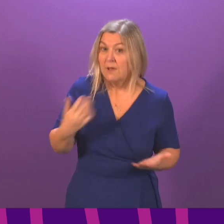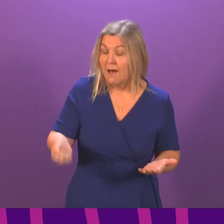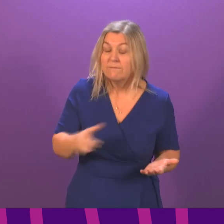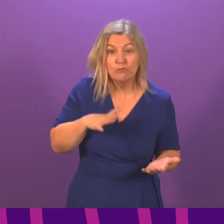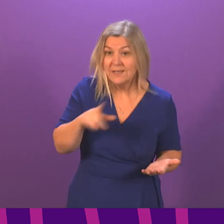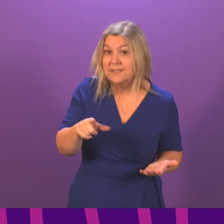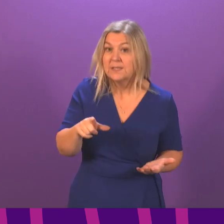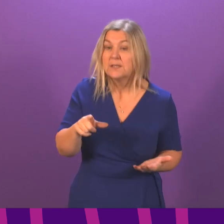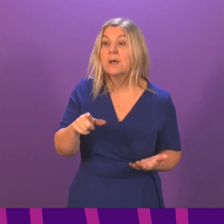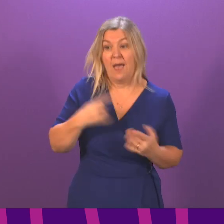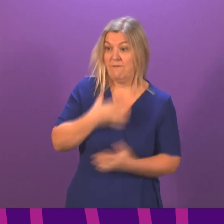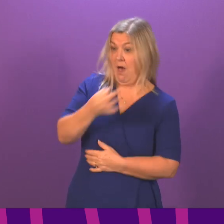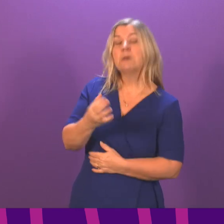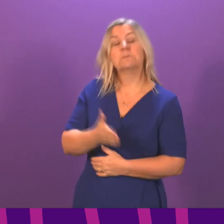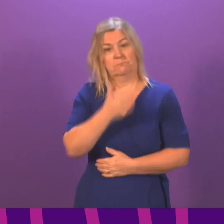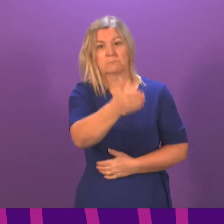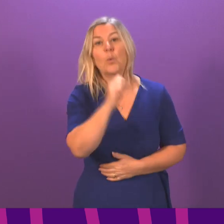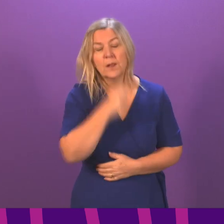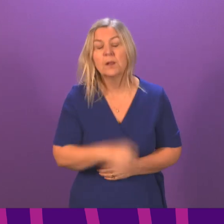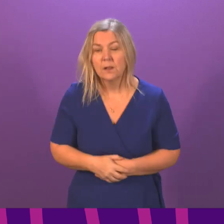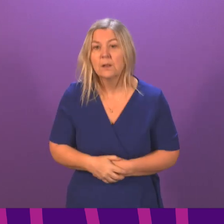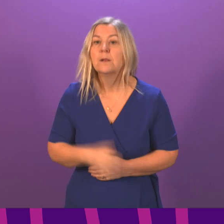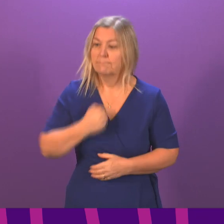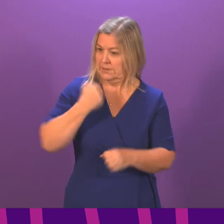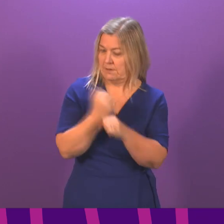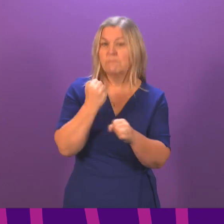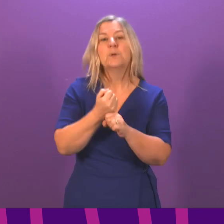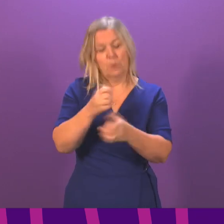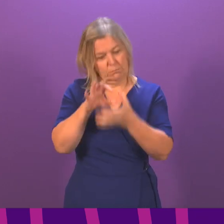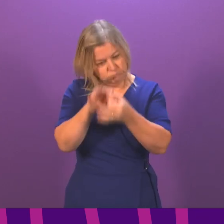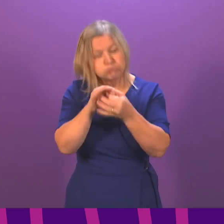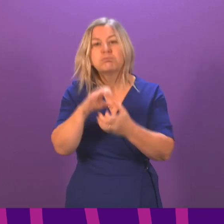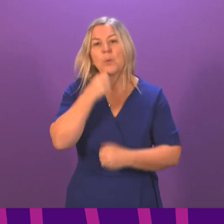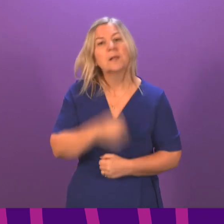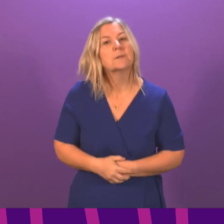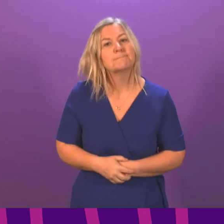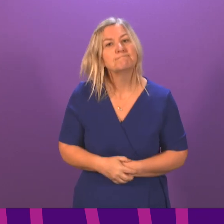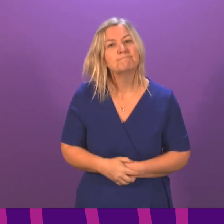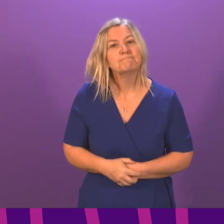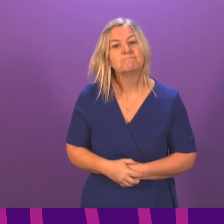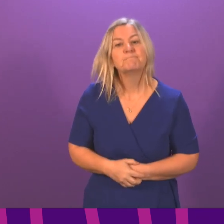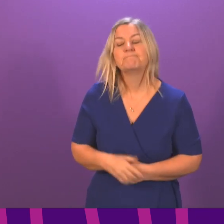bound to do. The Government and I will co-operate fully with the inquiry, as we have already been doing.